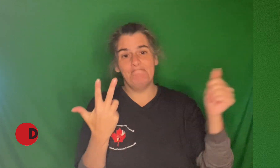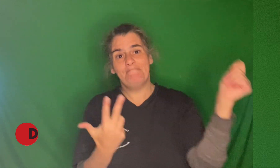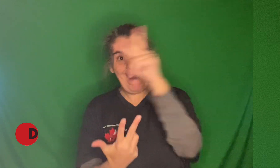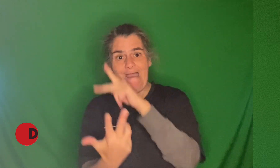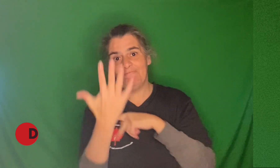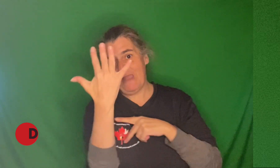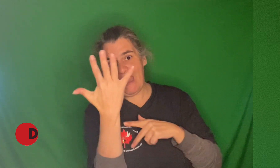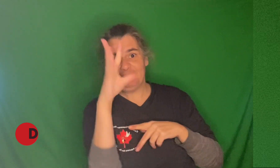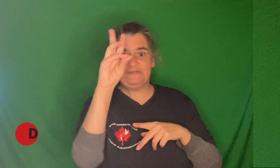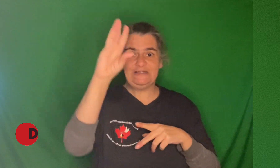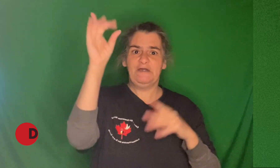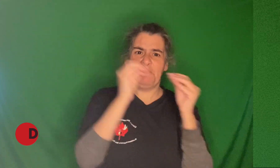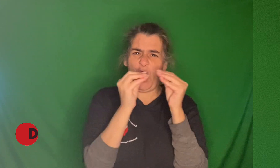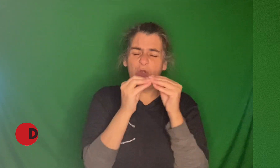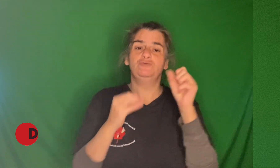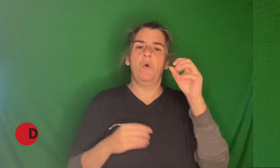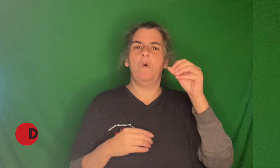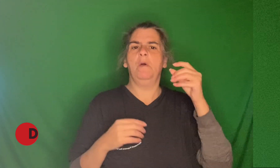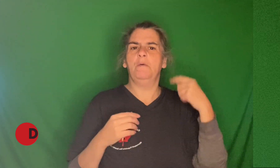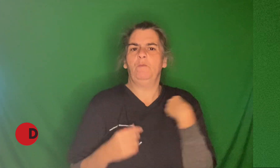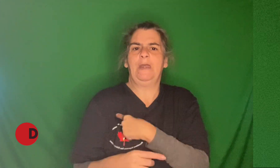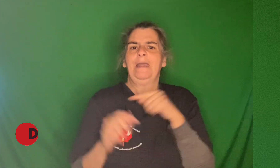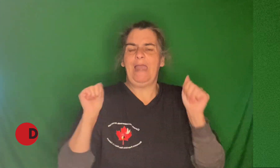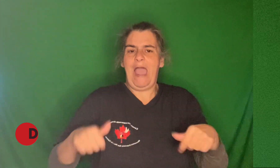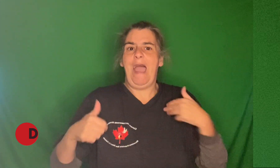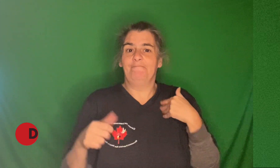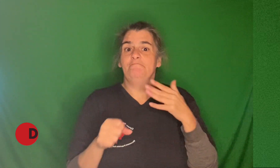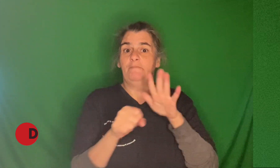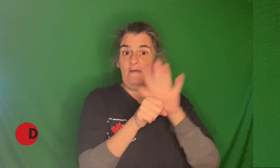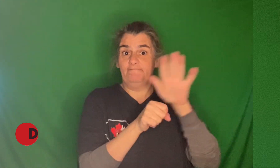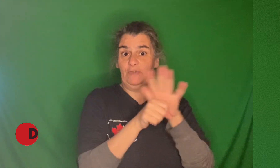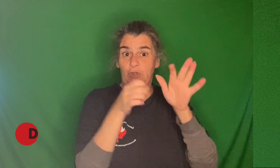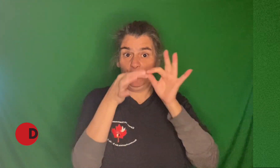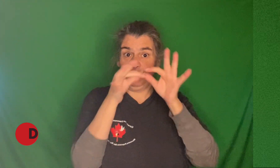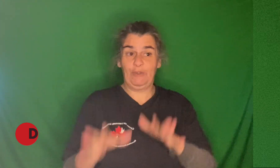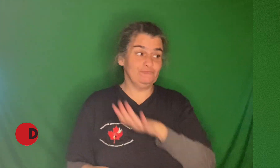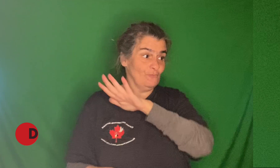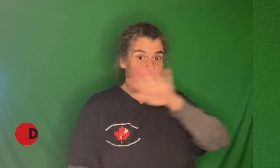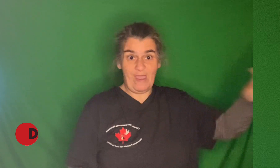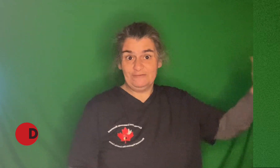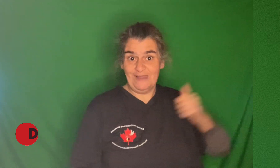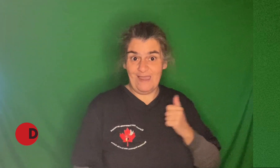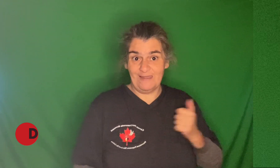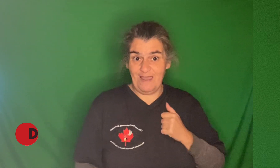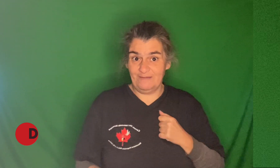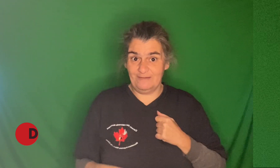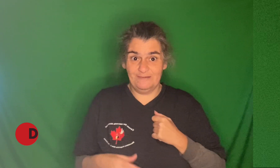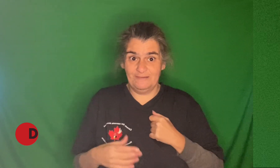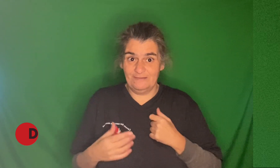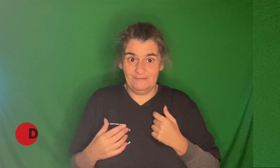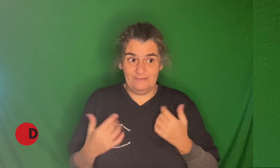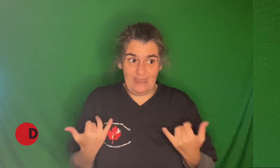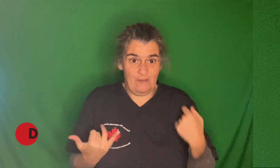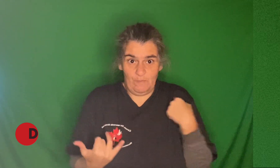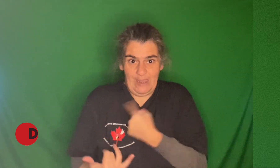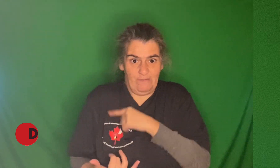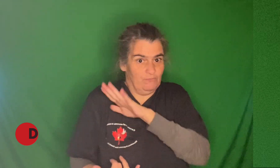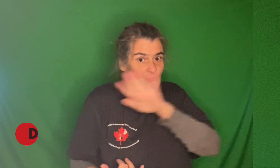would that be enough? Not at all, it won't be enough.